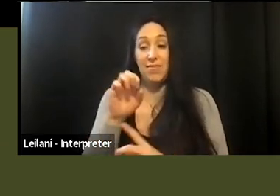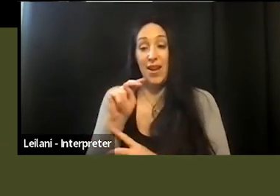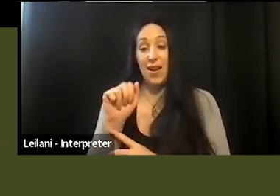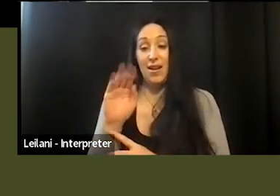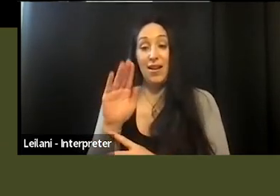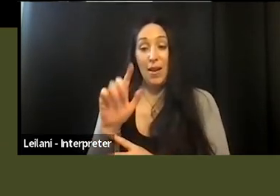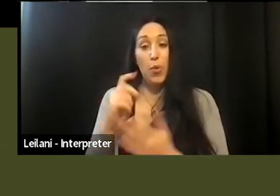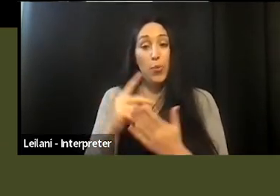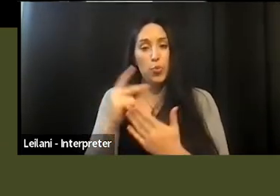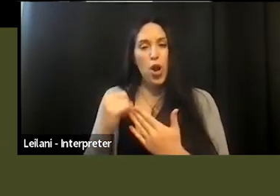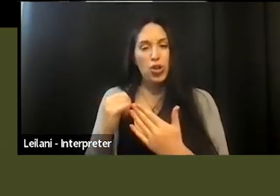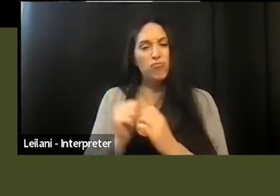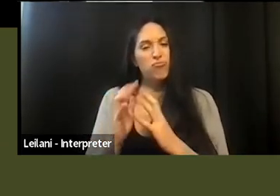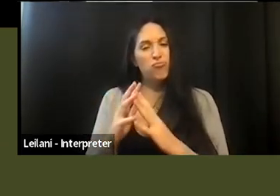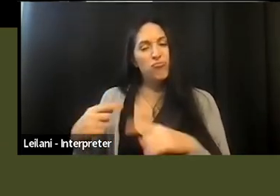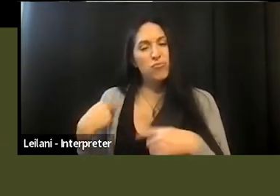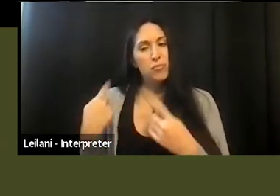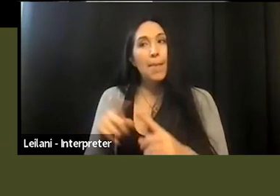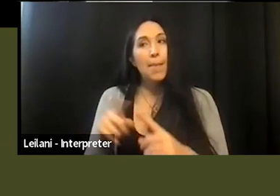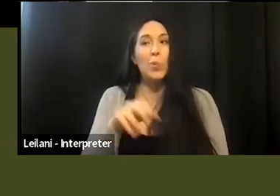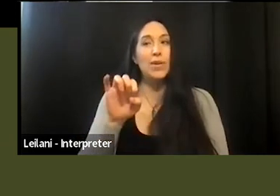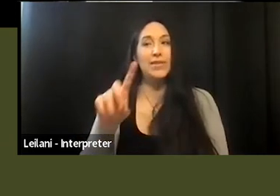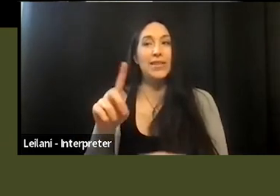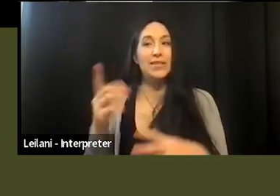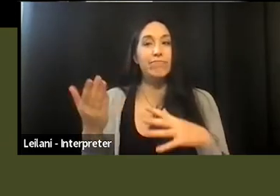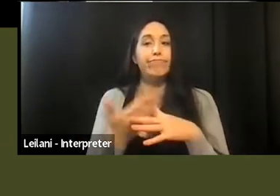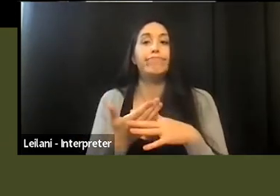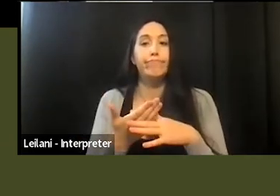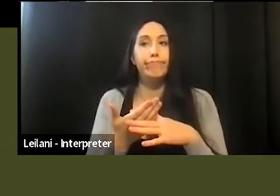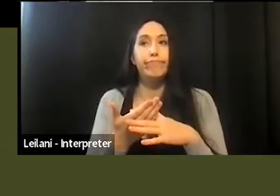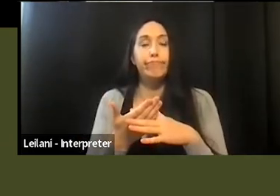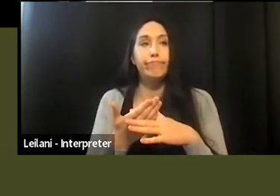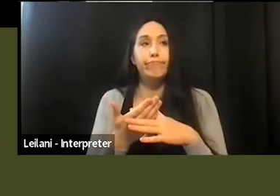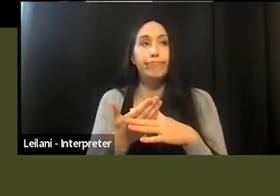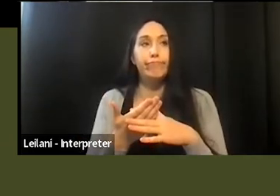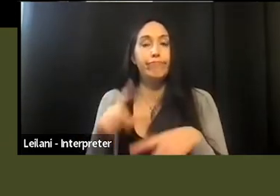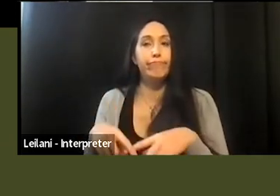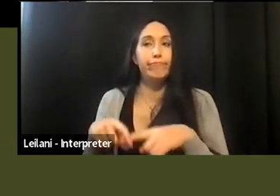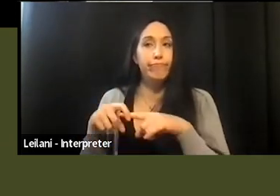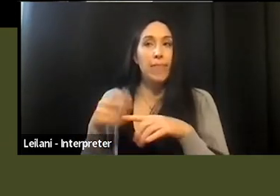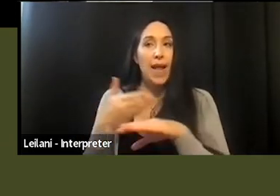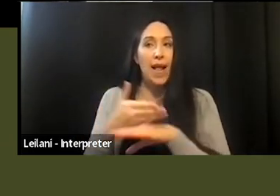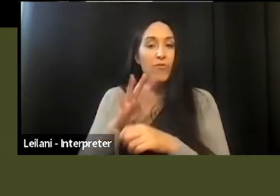but we did take a little bit of a break after our programming, following the COVID pandemic,